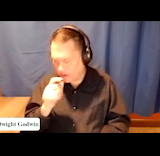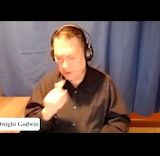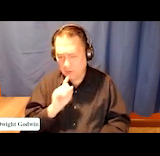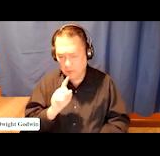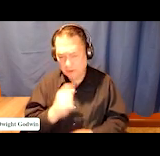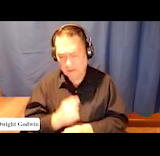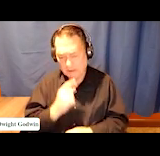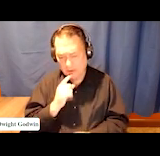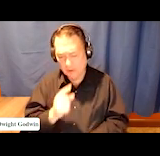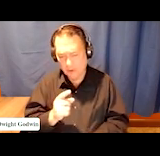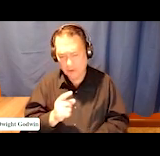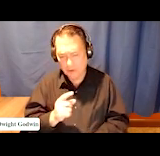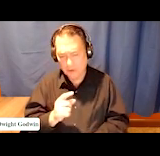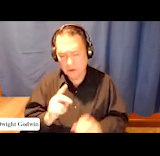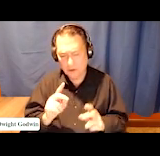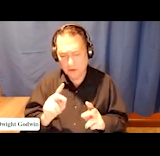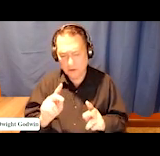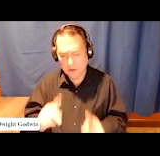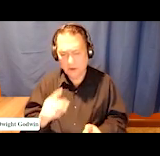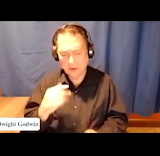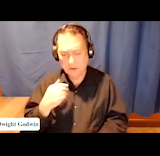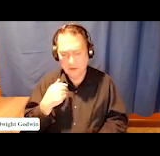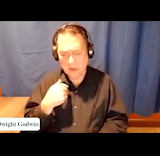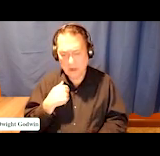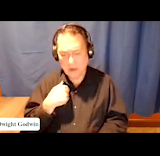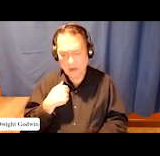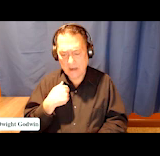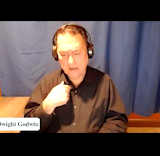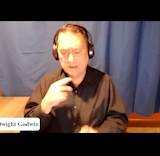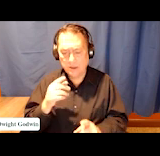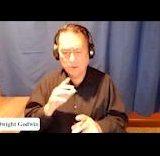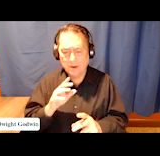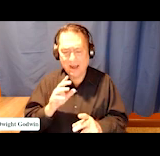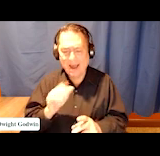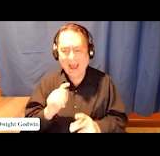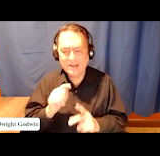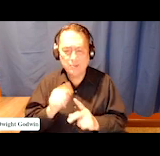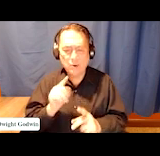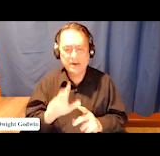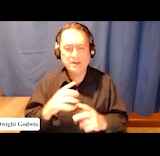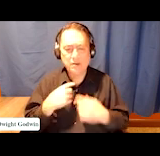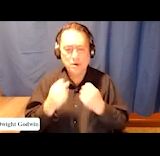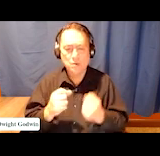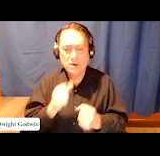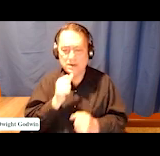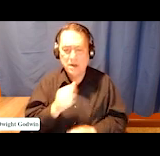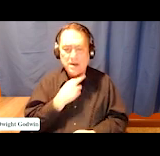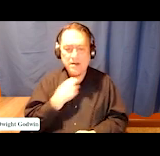that the person has at the point in their recovery where they're not at risk for relapse,